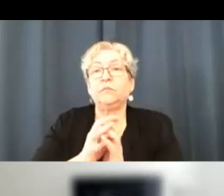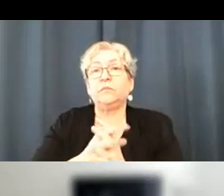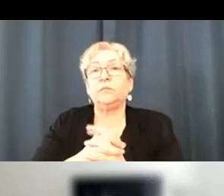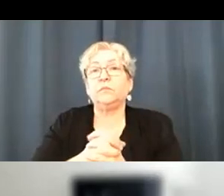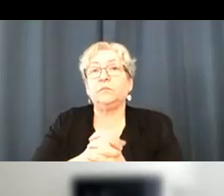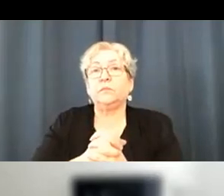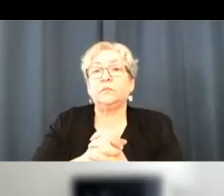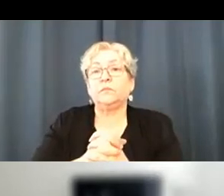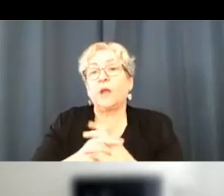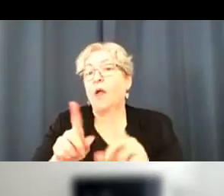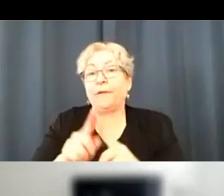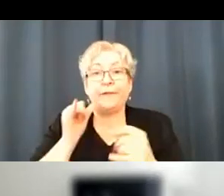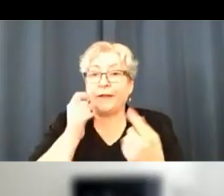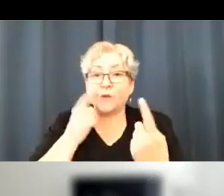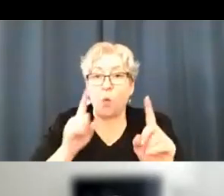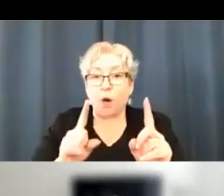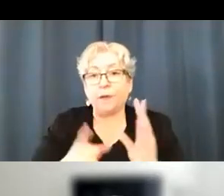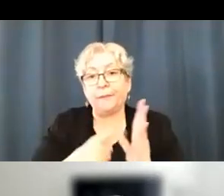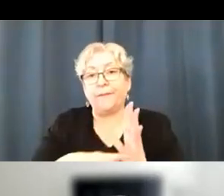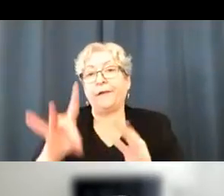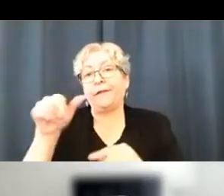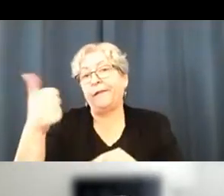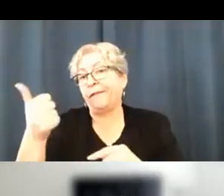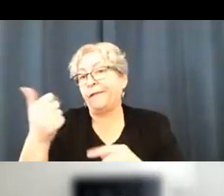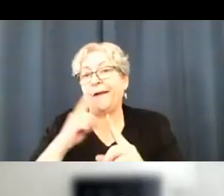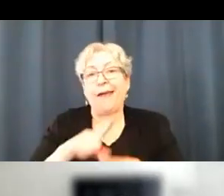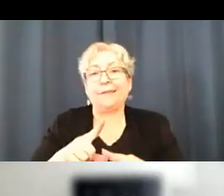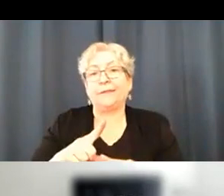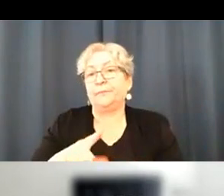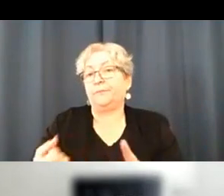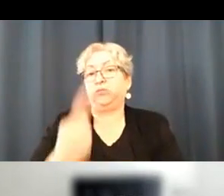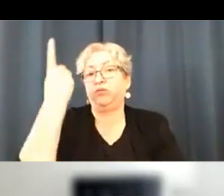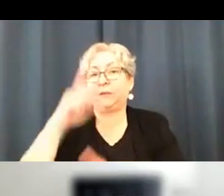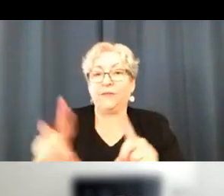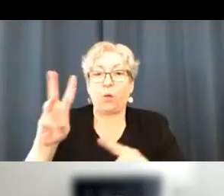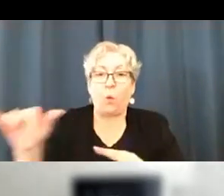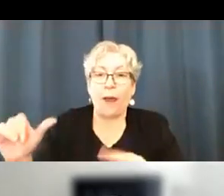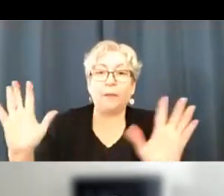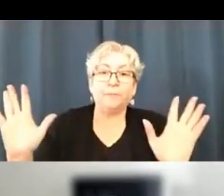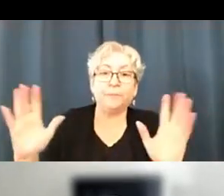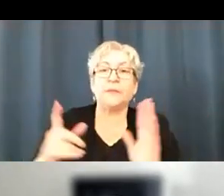And of course, if that doesn't work, sometimes you have to find a different solution altogether and find a different plugin,